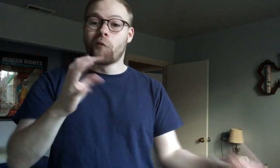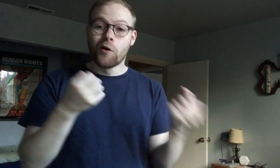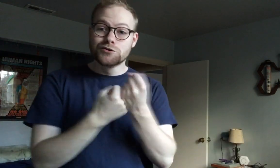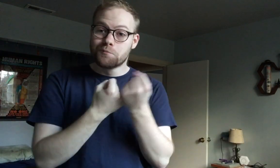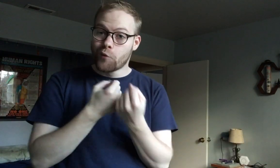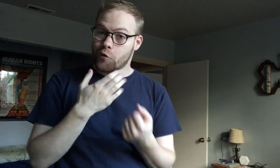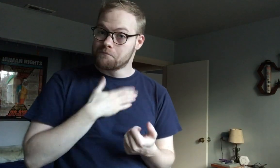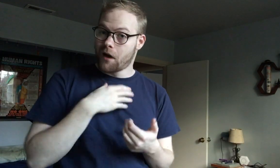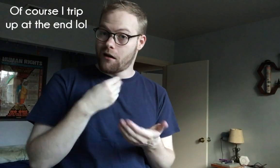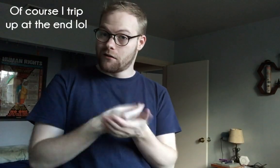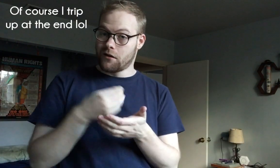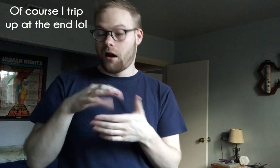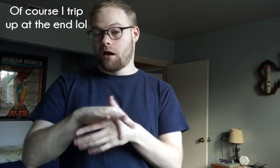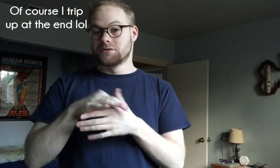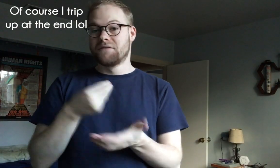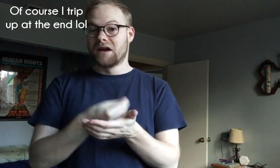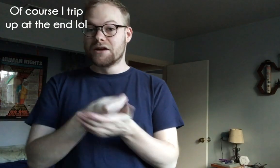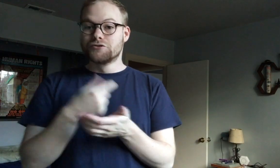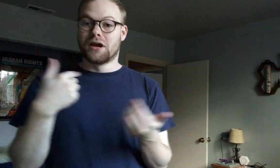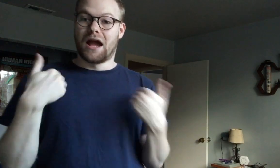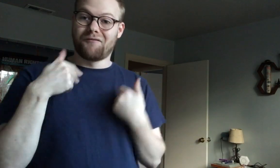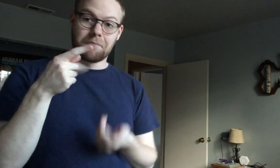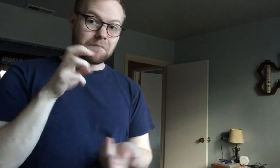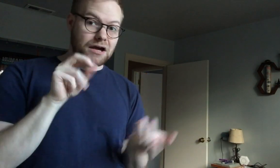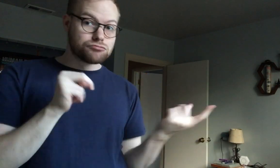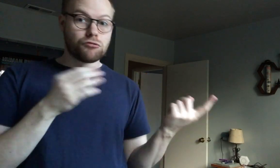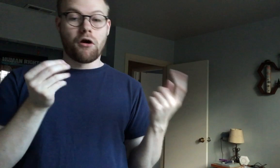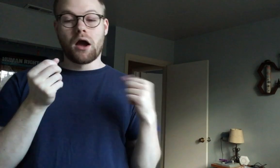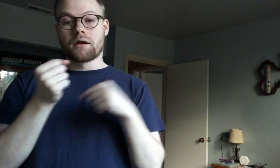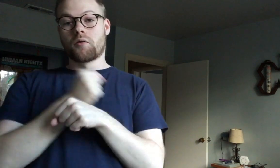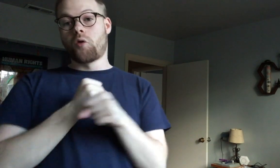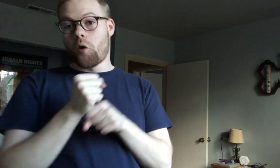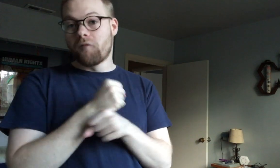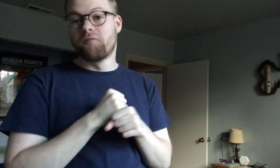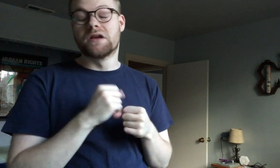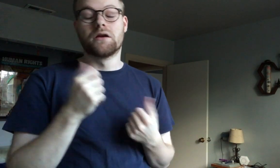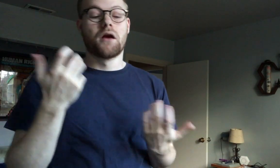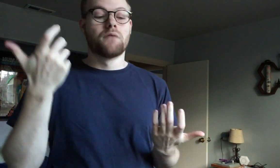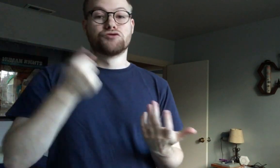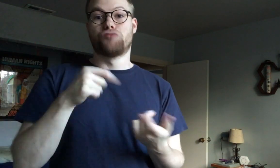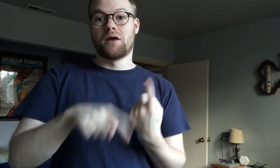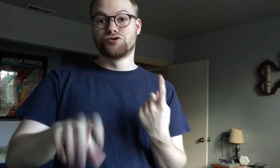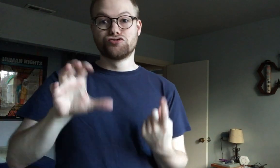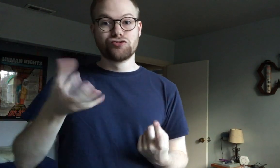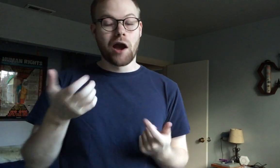If you want to support my content financially, I have Patreon and ko-fi. Subscribe to this channel.